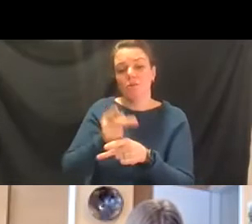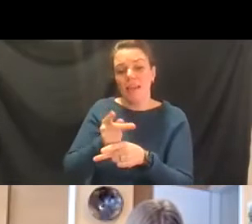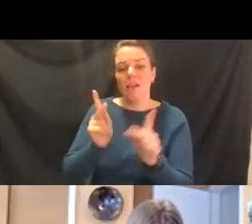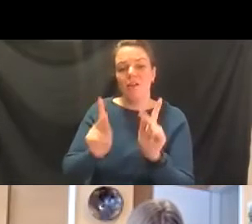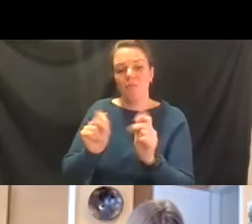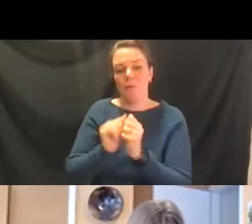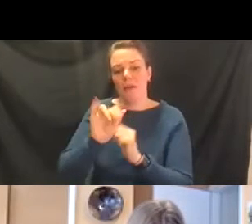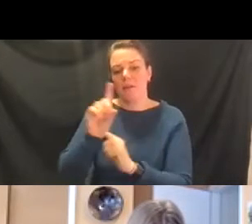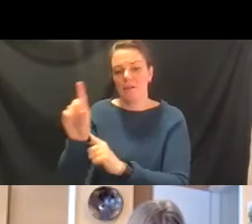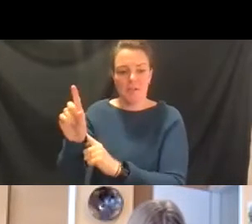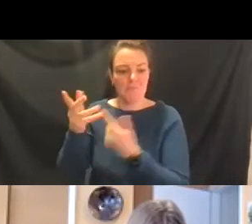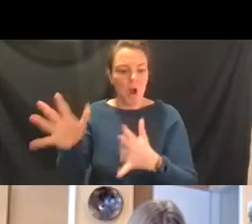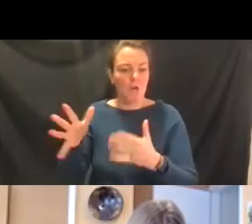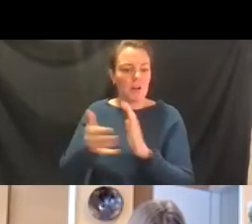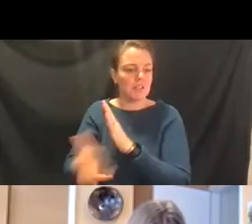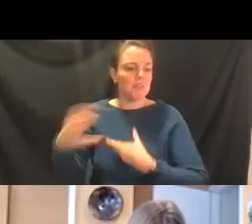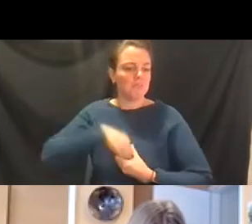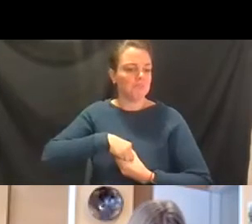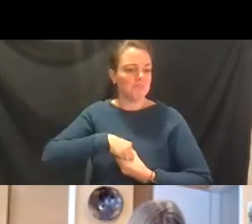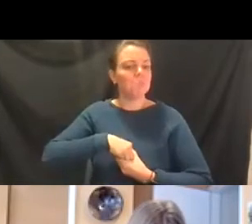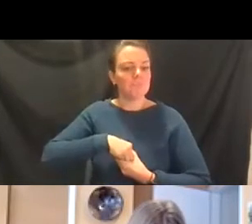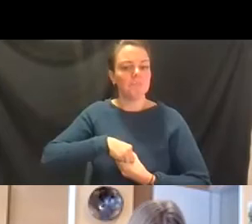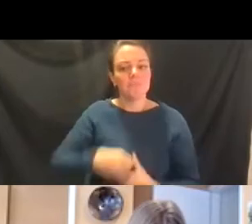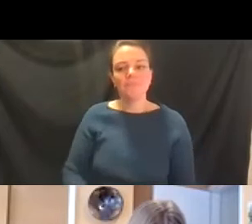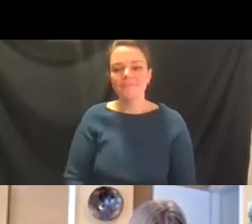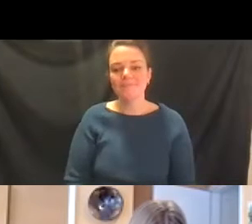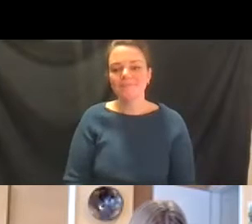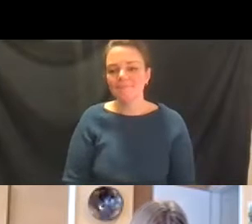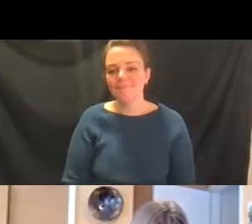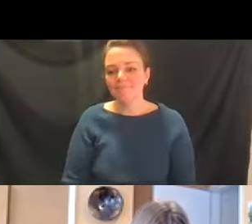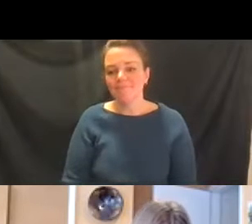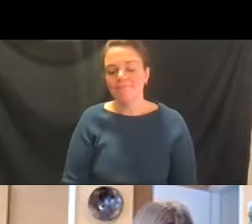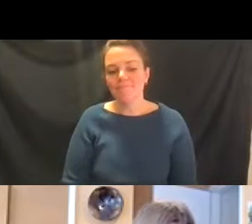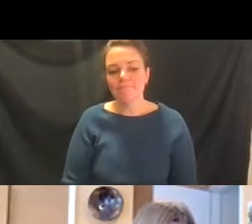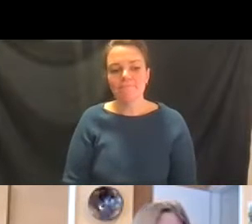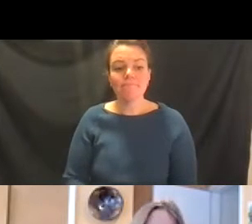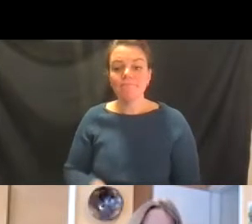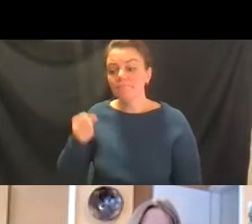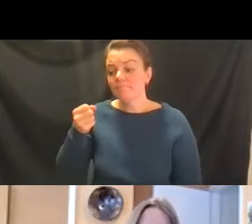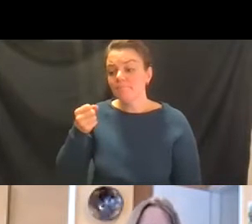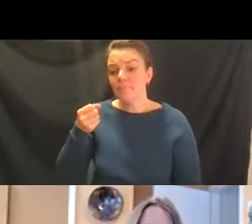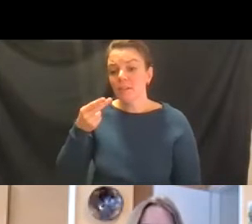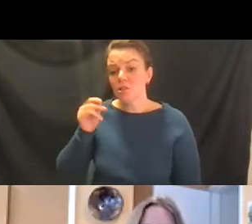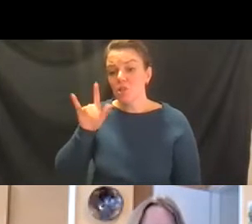and while we know that they're as Shirley pointed out symptoms of aging may onset might be earlier